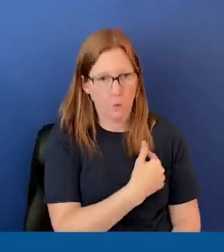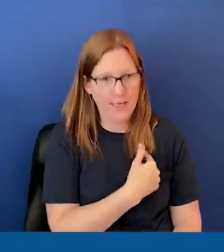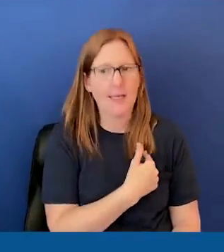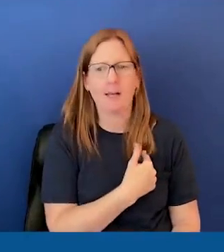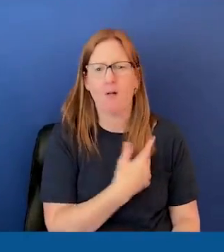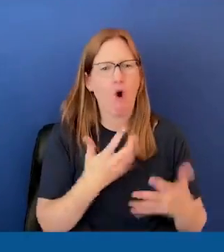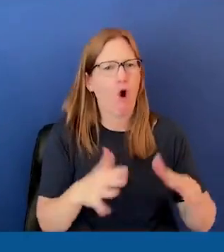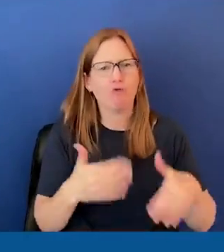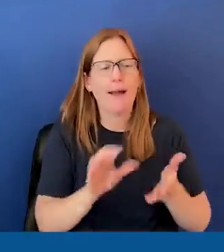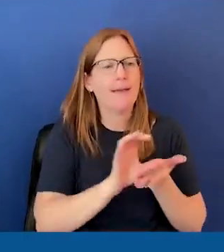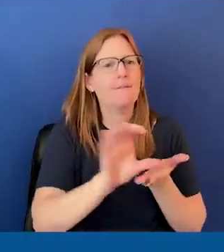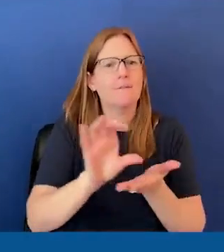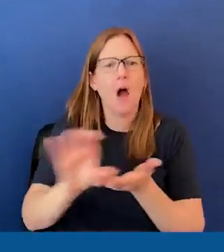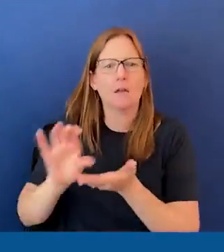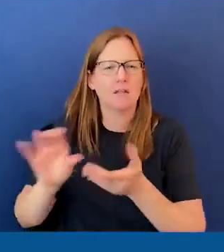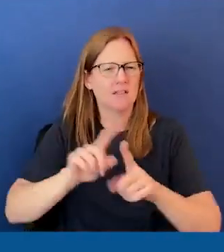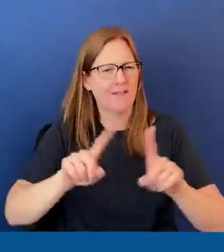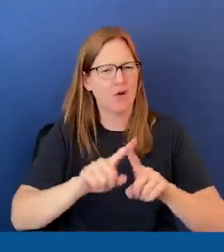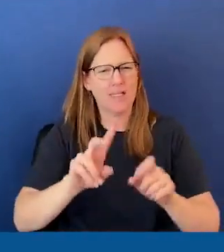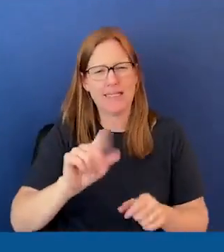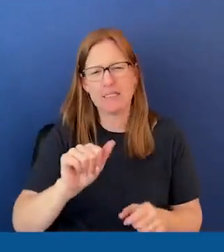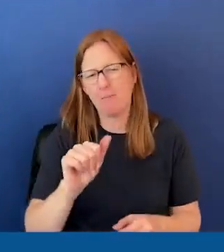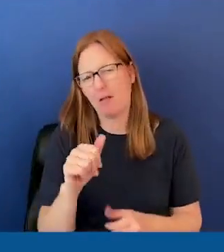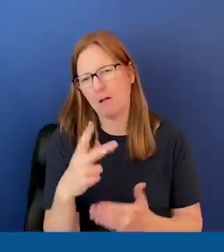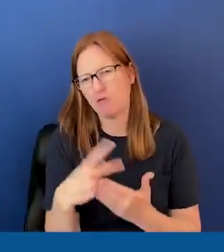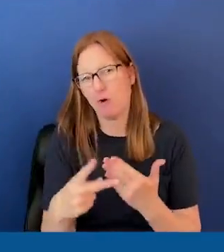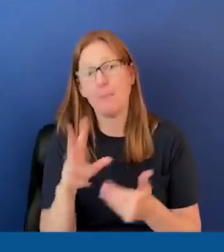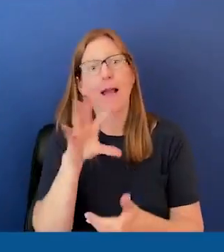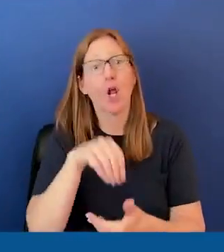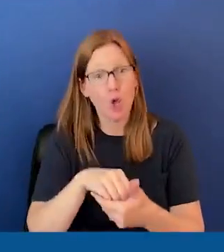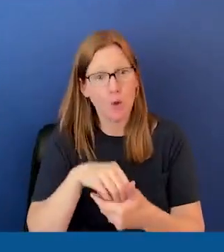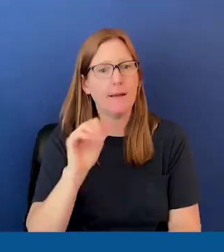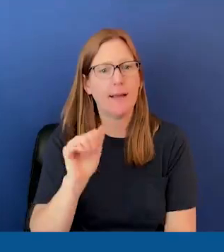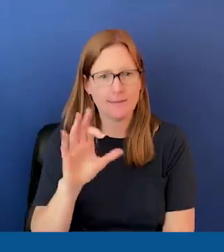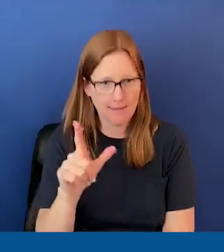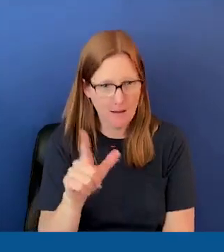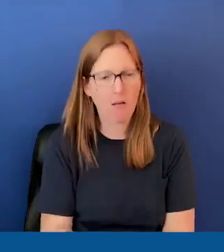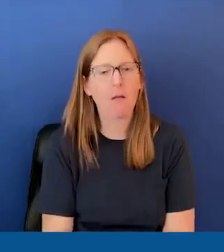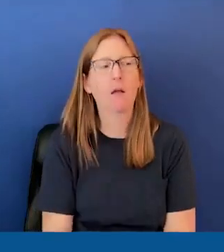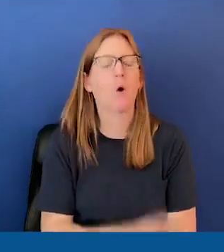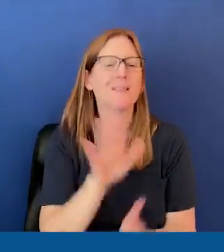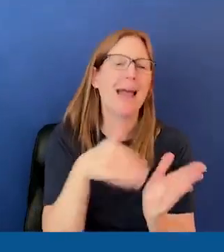programs here, including our Centers for Independent Living. And so we would think that Centers for Independent Living